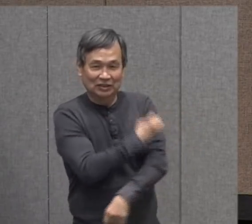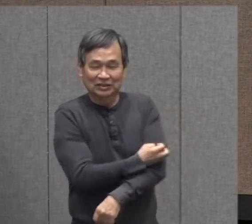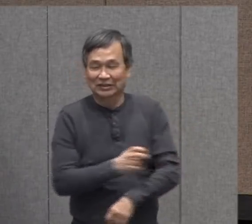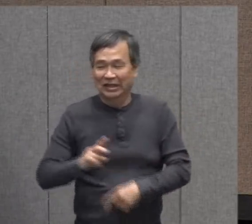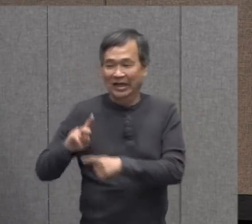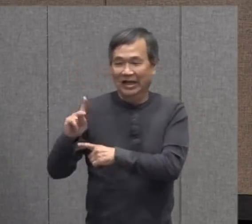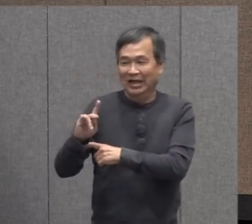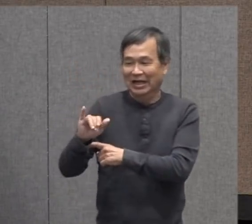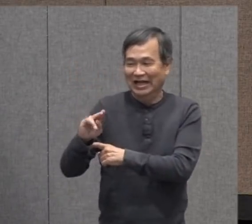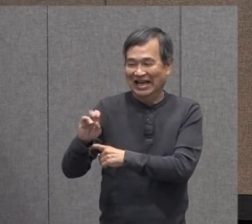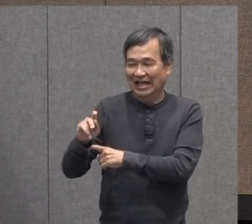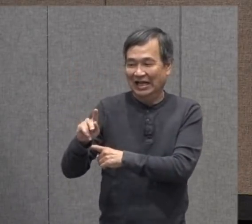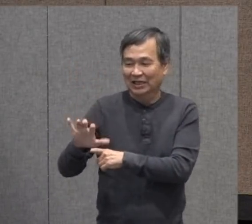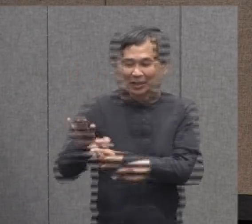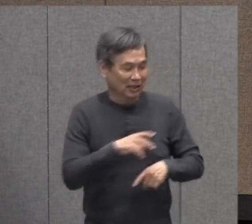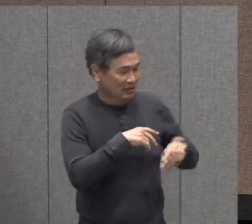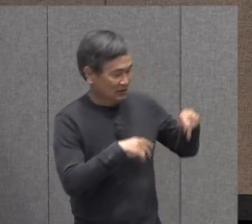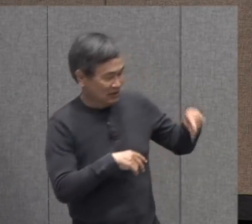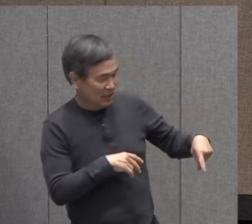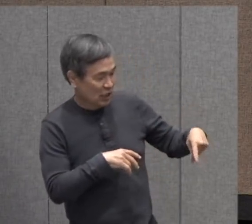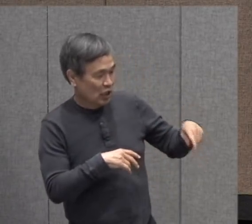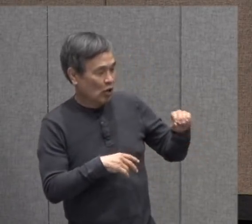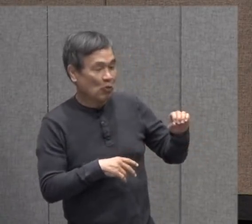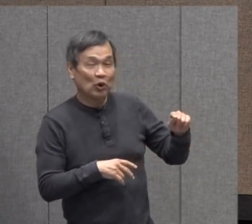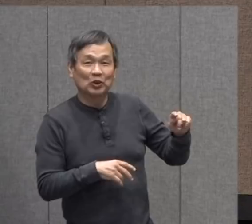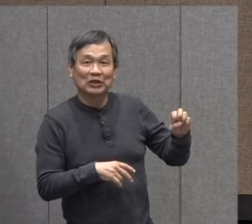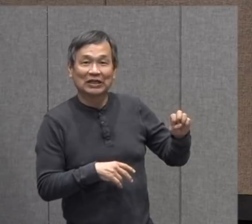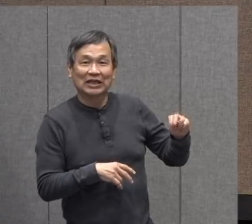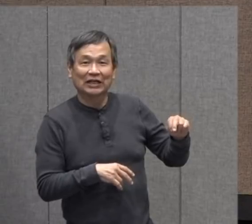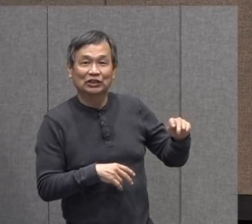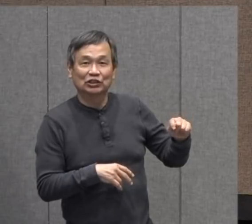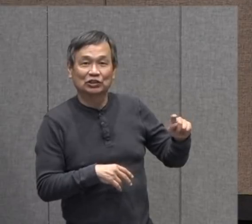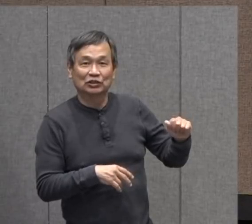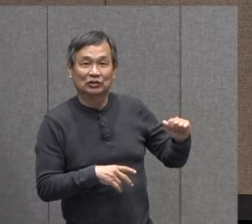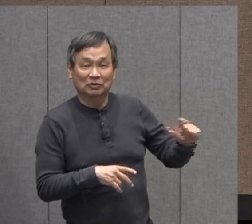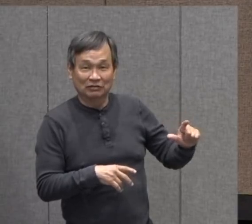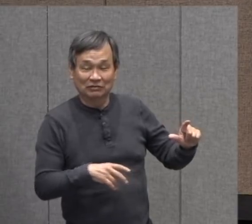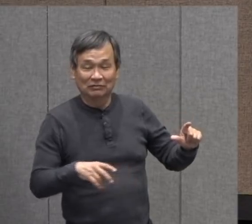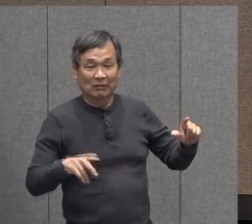and explore some examples of kinetic energy and potential energy.